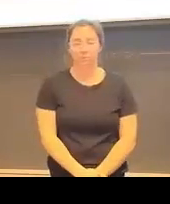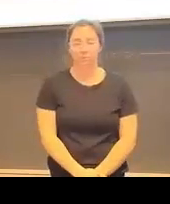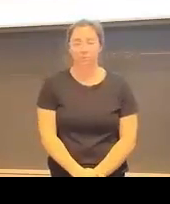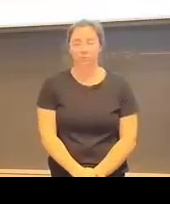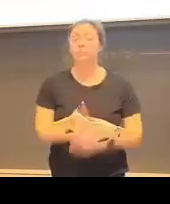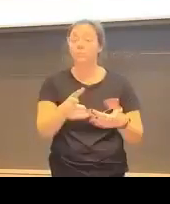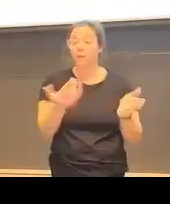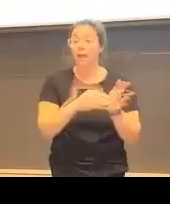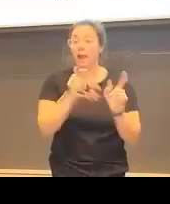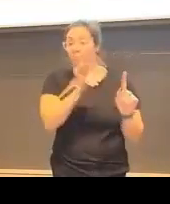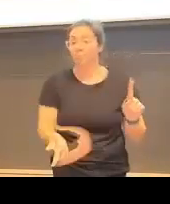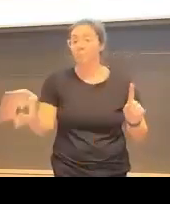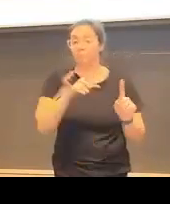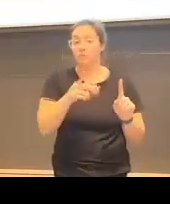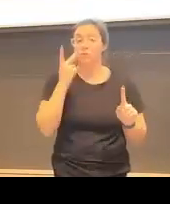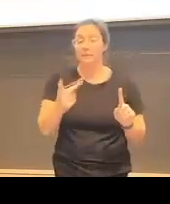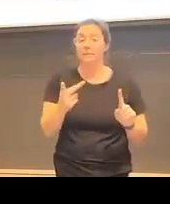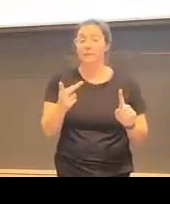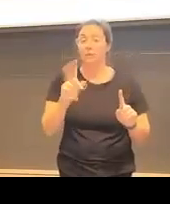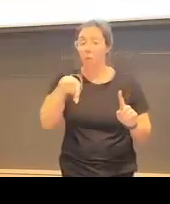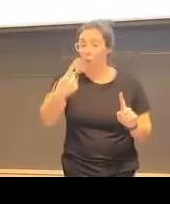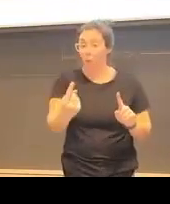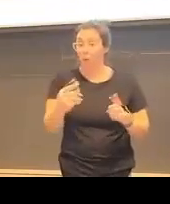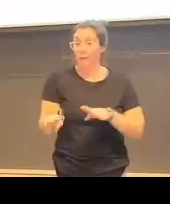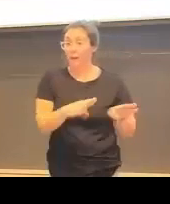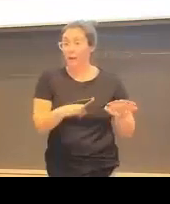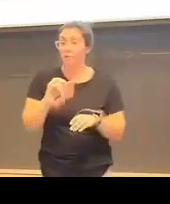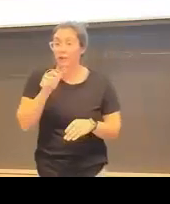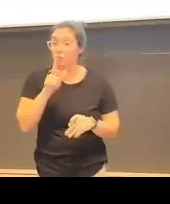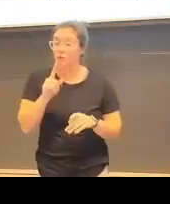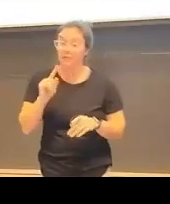you can see that only be that the only behavior that did not have significant differences was